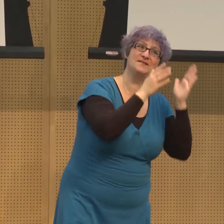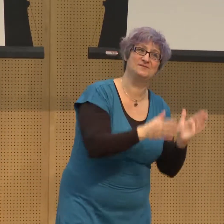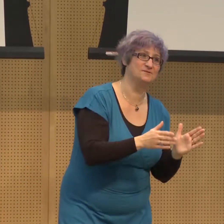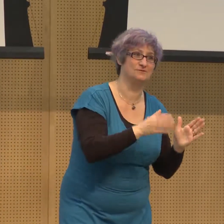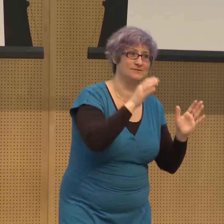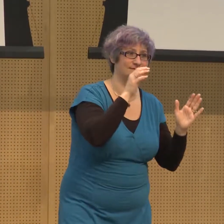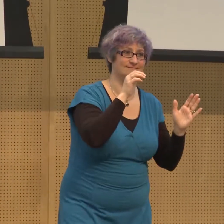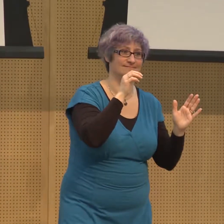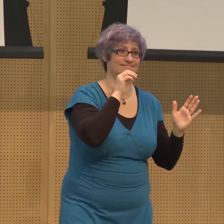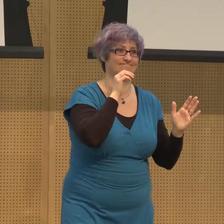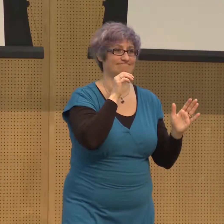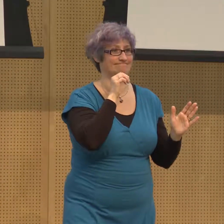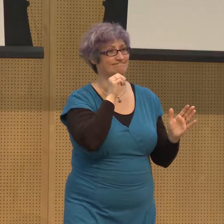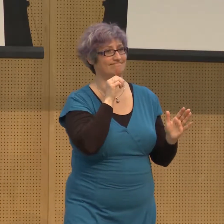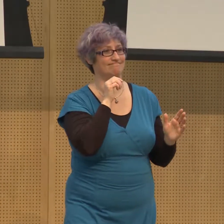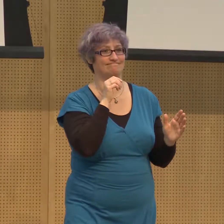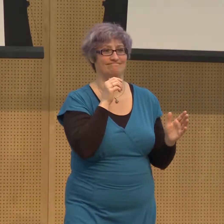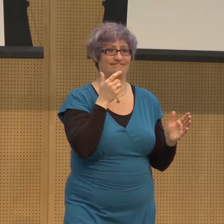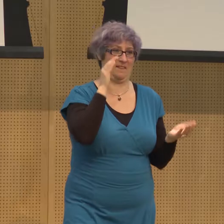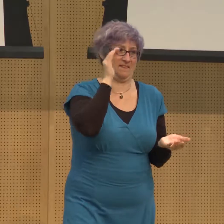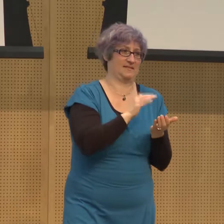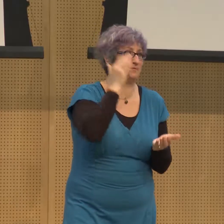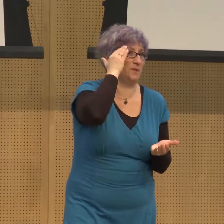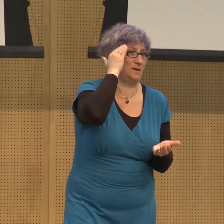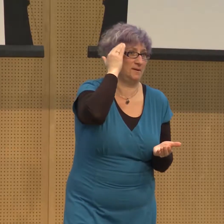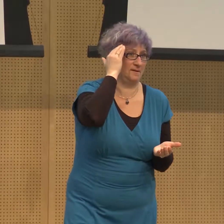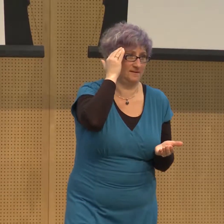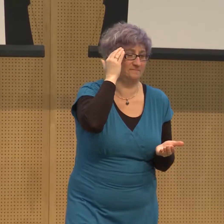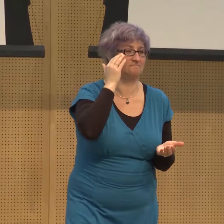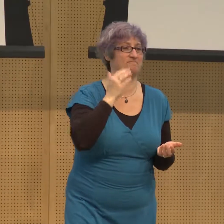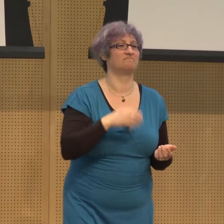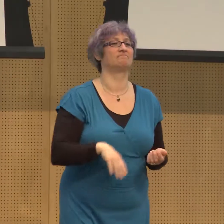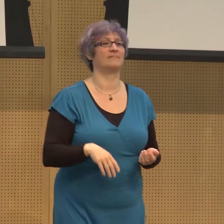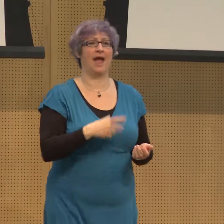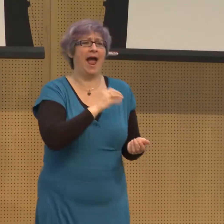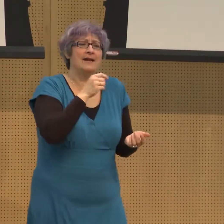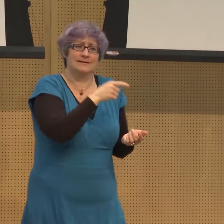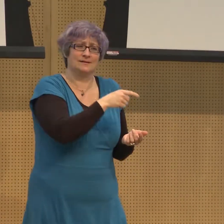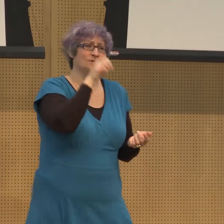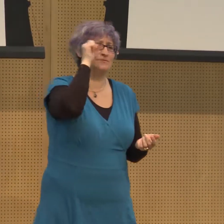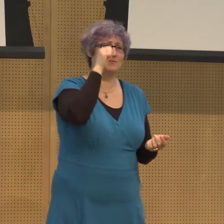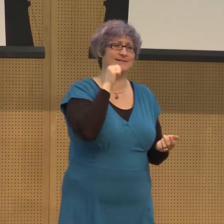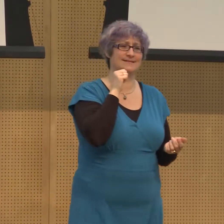but the researchers were not so aware.